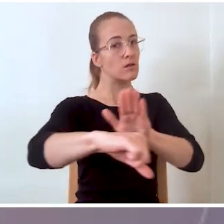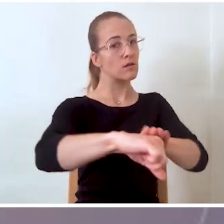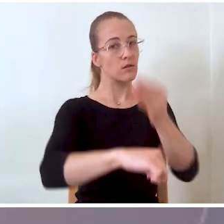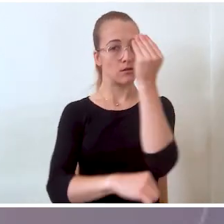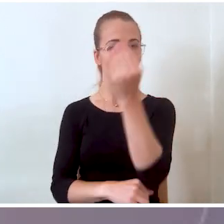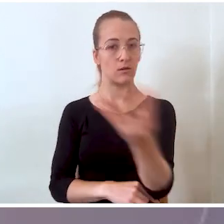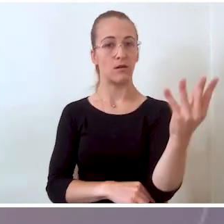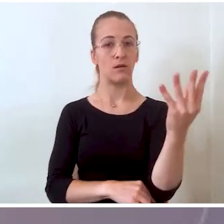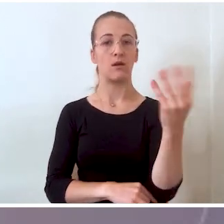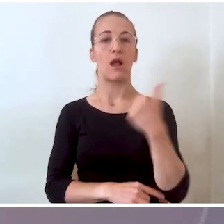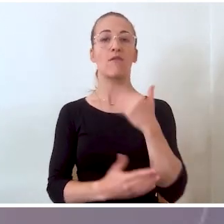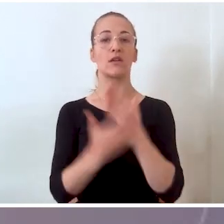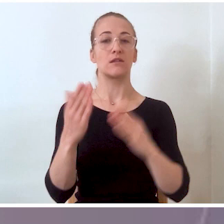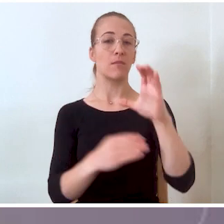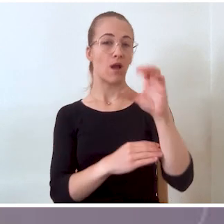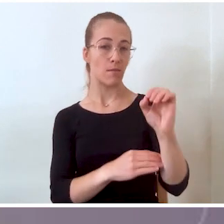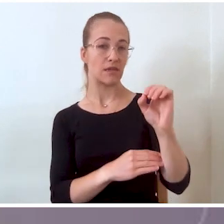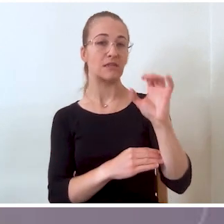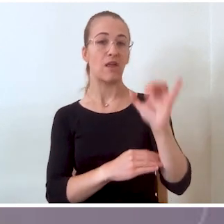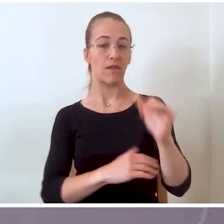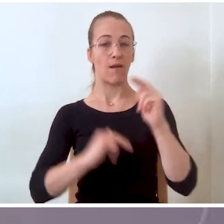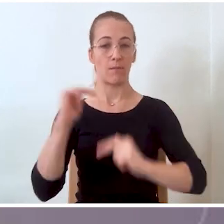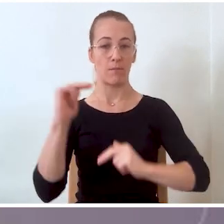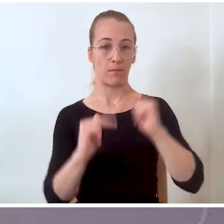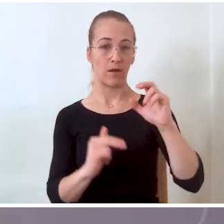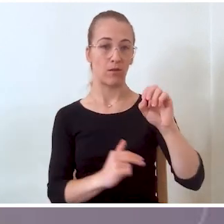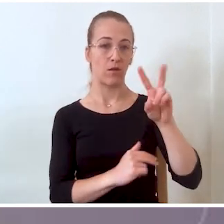There are some companies out there that have built overlays